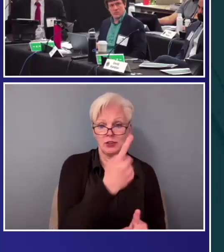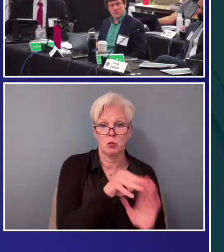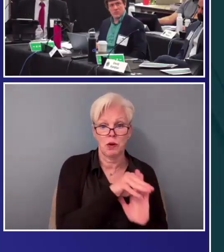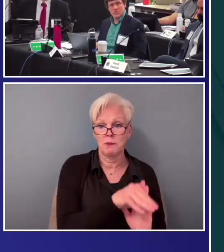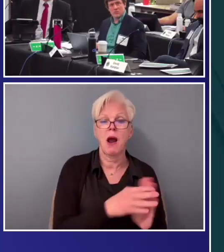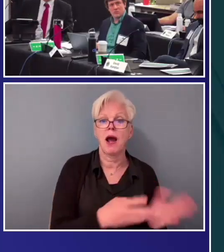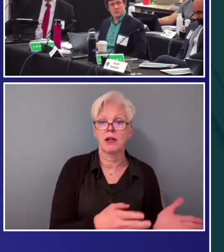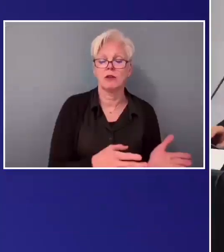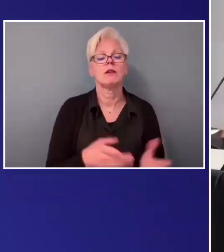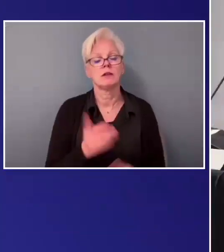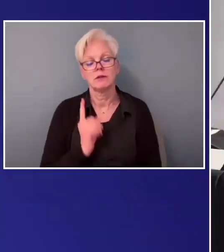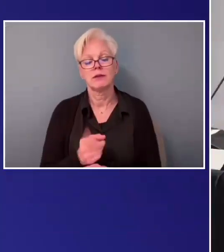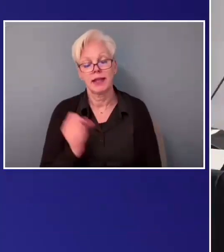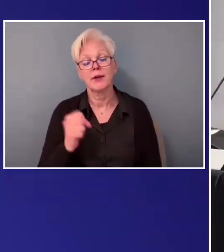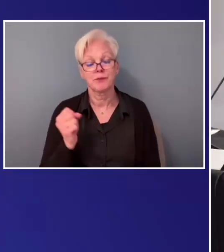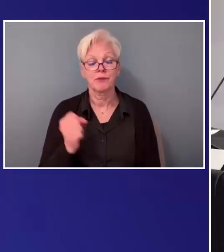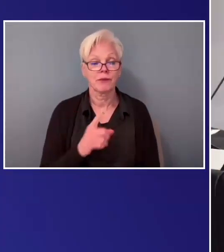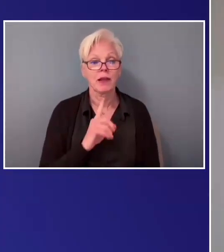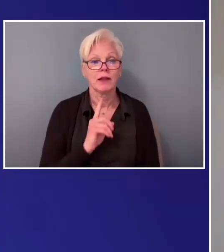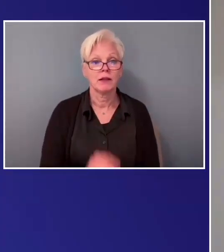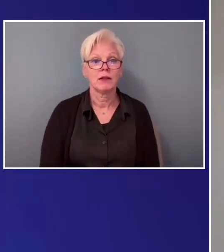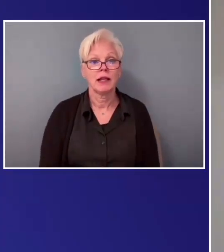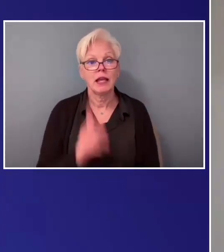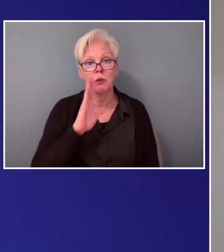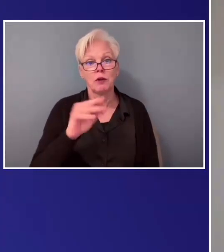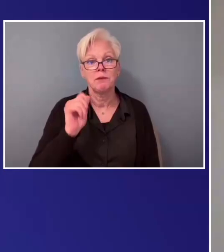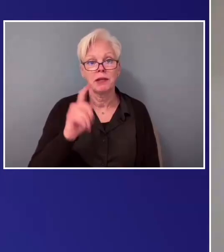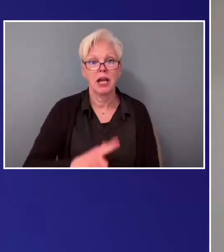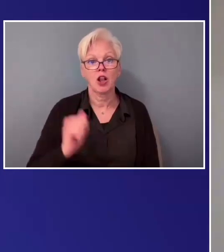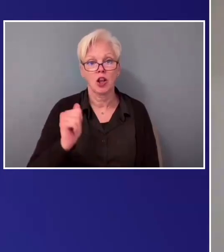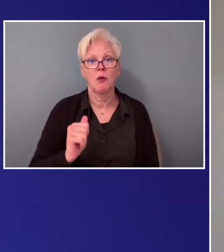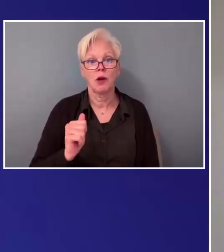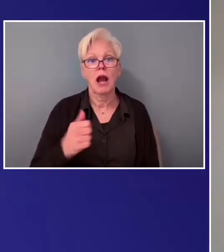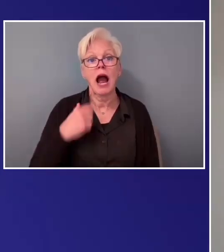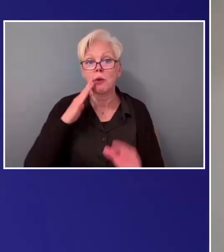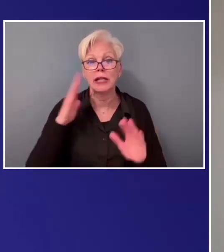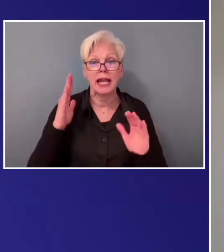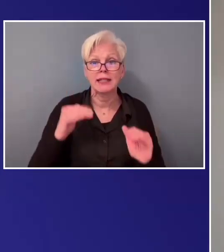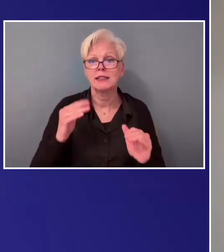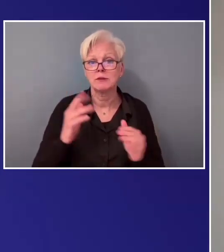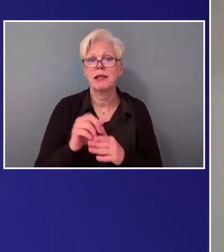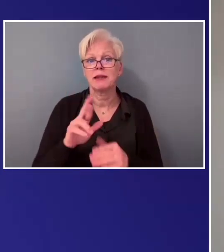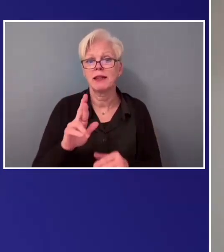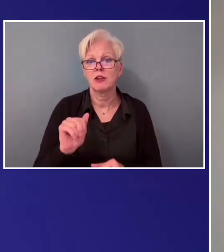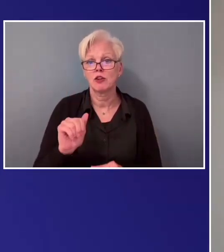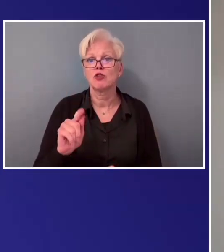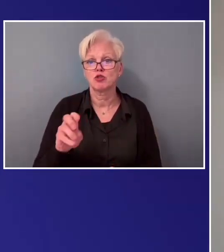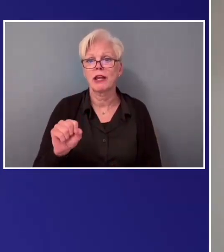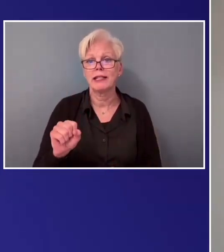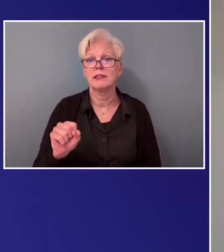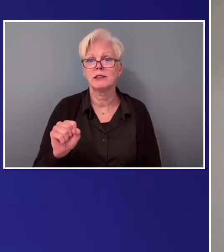Exactly. So, yeah, that would be -- it would be a lower -- I would anticipate the rates would go down if they're going to